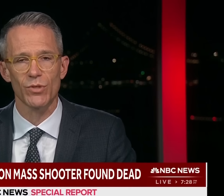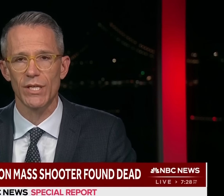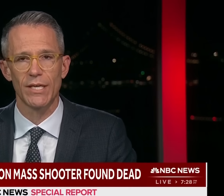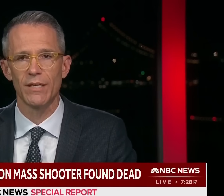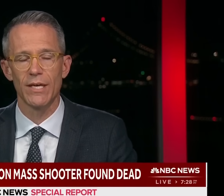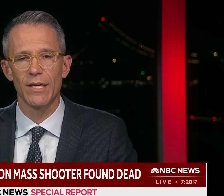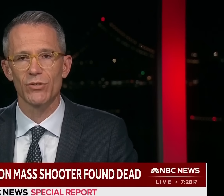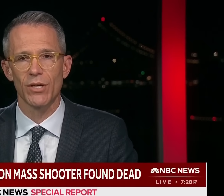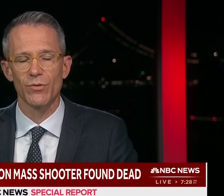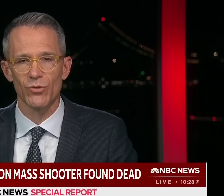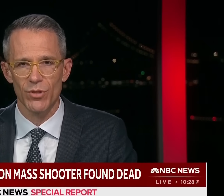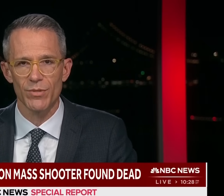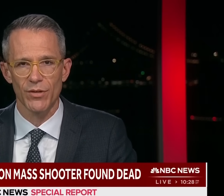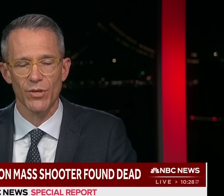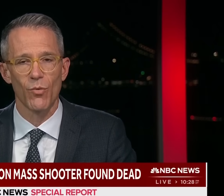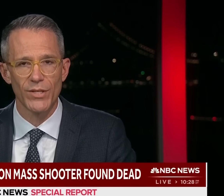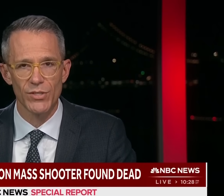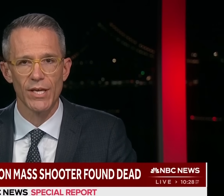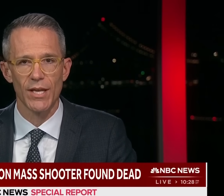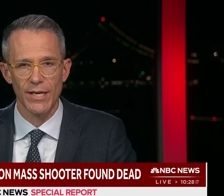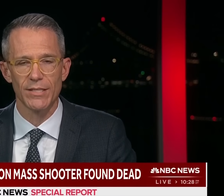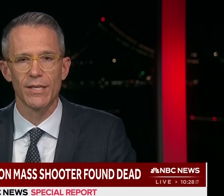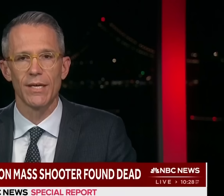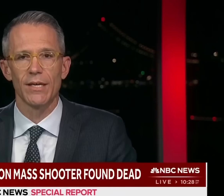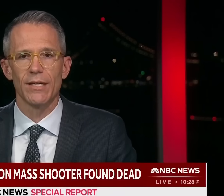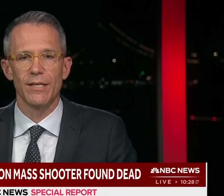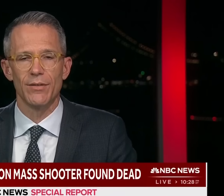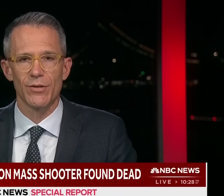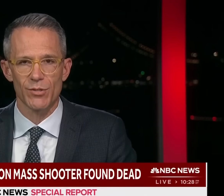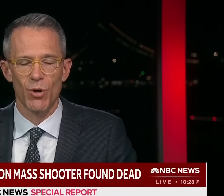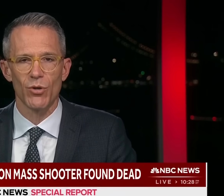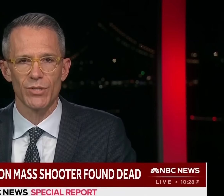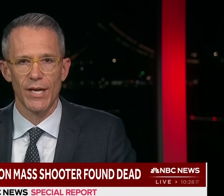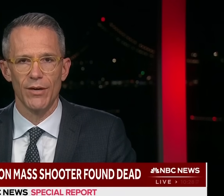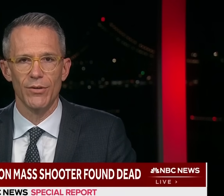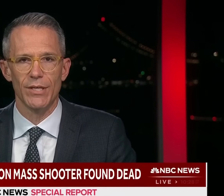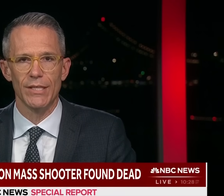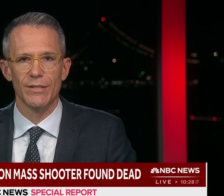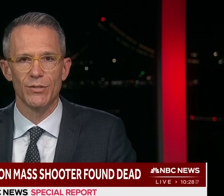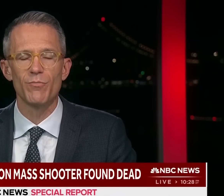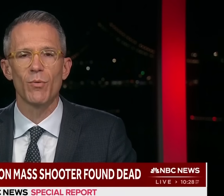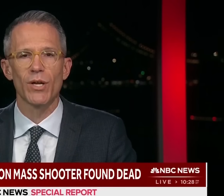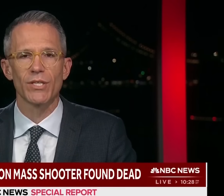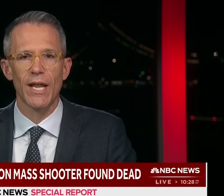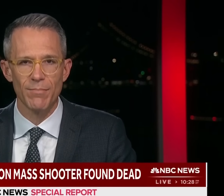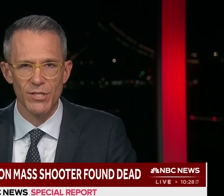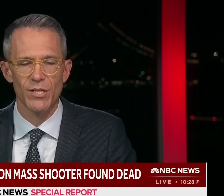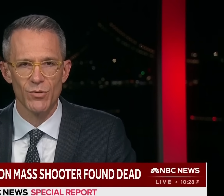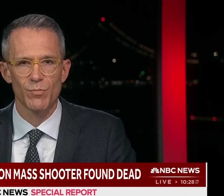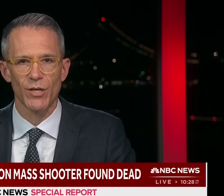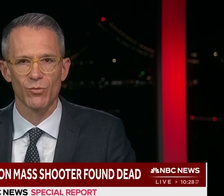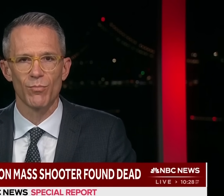OFFICIALS, AND IN THE MEANTIME, WE WILL BE THINKING OF THE VICTIMS, RANGING IN AGE FROM 76 TO 14, TRYING TO ENJOY